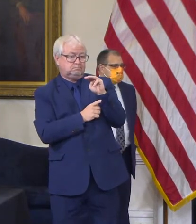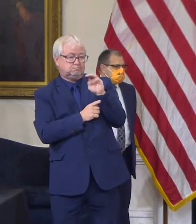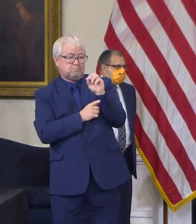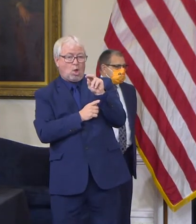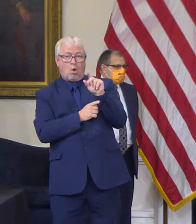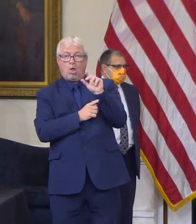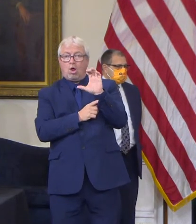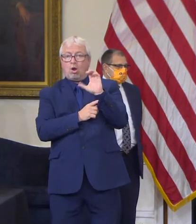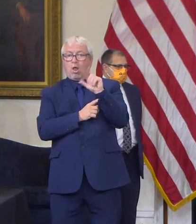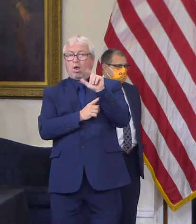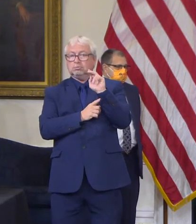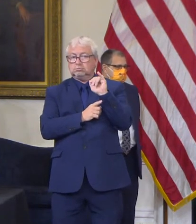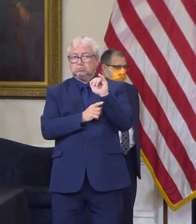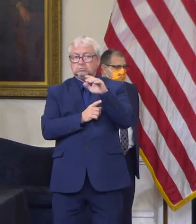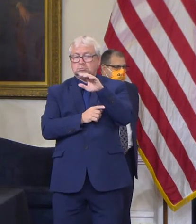effective clinical treatment, monoclonal antibody